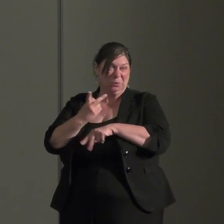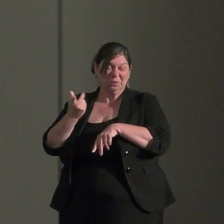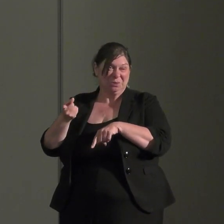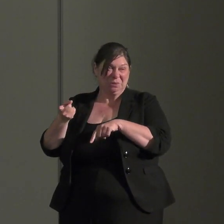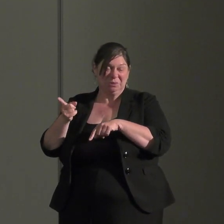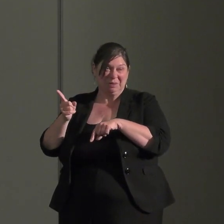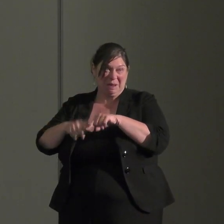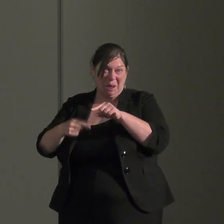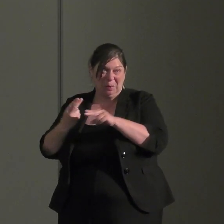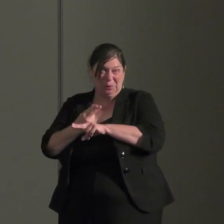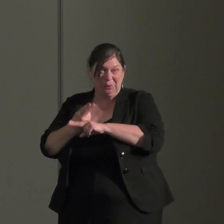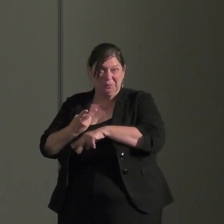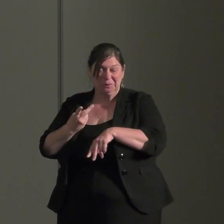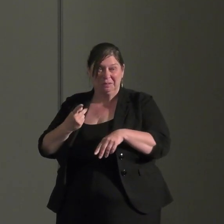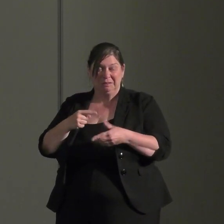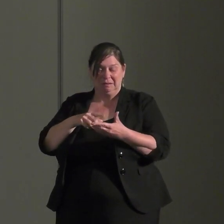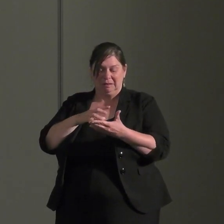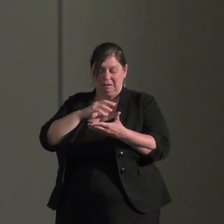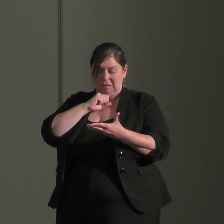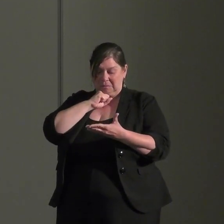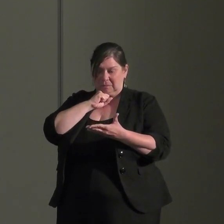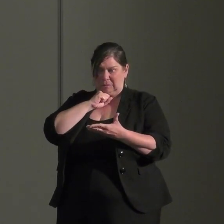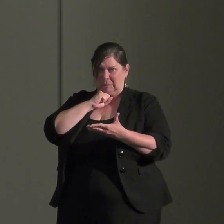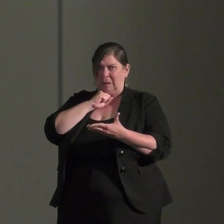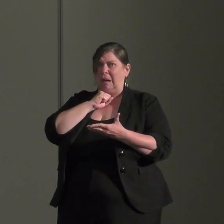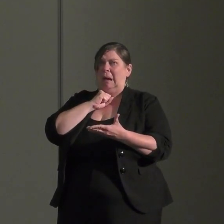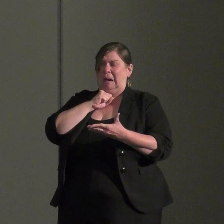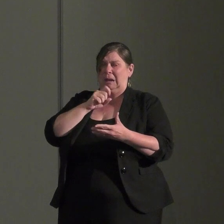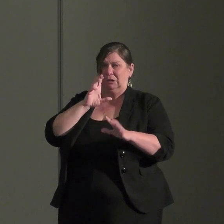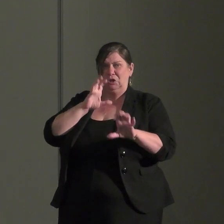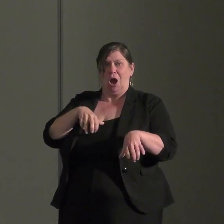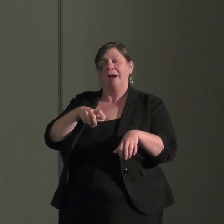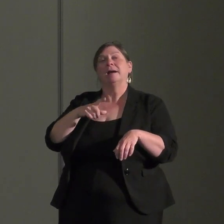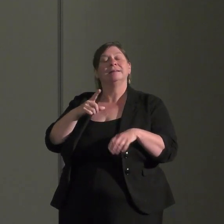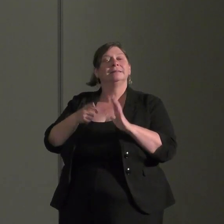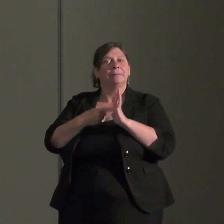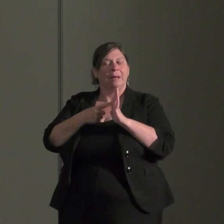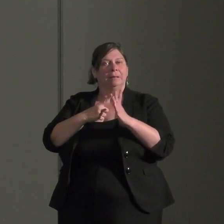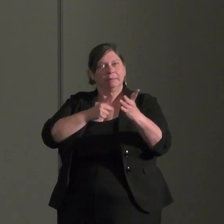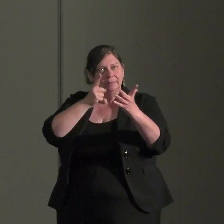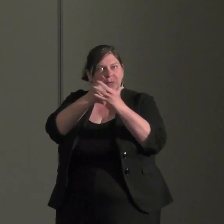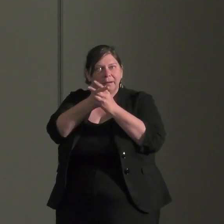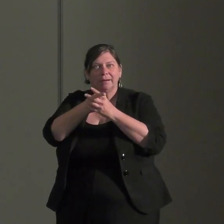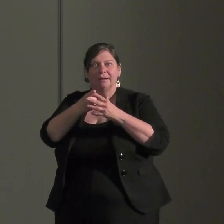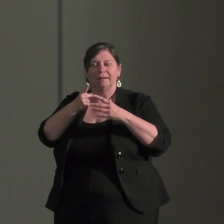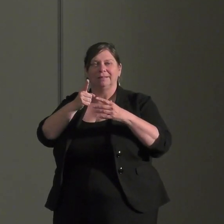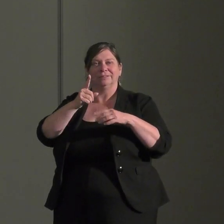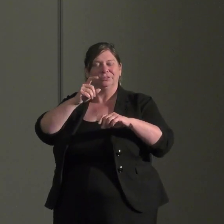That is a big shock. So it does take some -- shock factor. What we recommend past that,